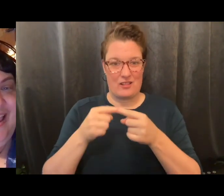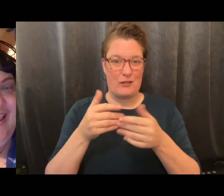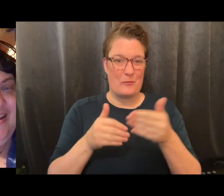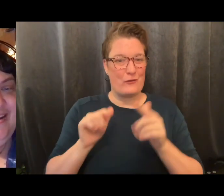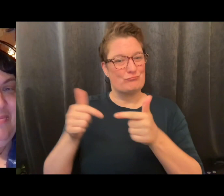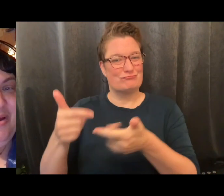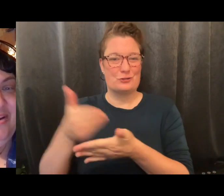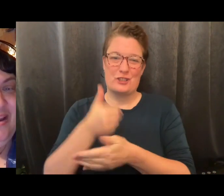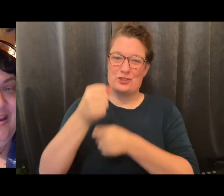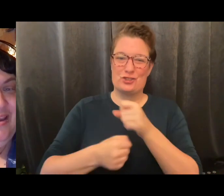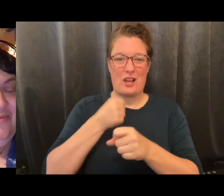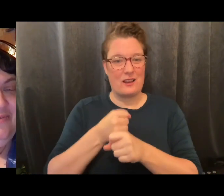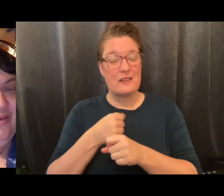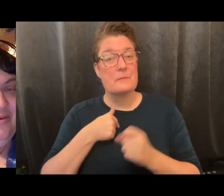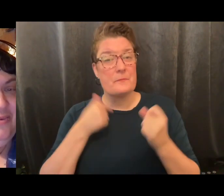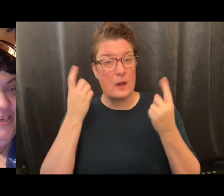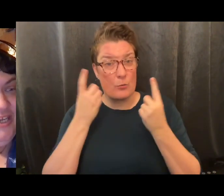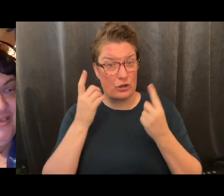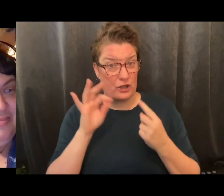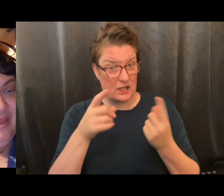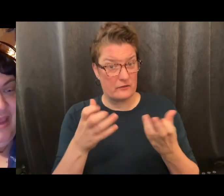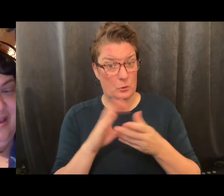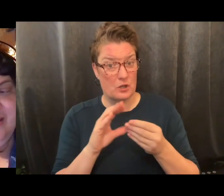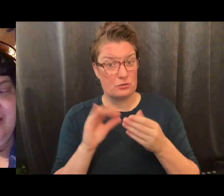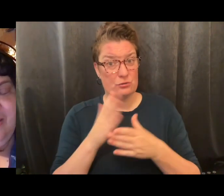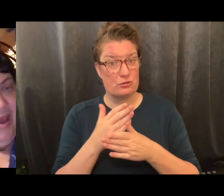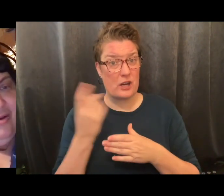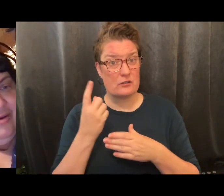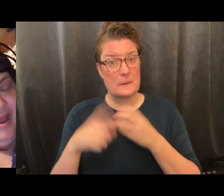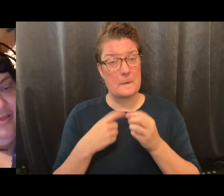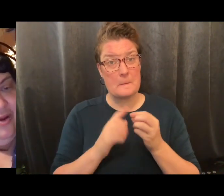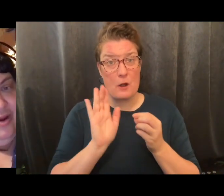if you want to share something about either your process of writing it